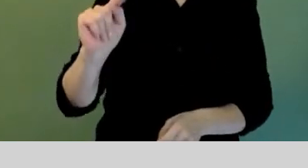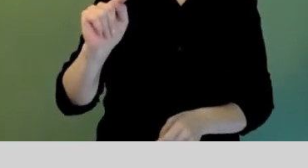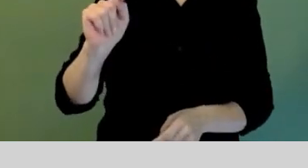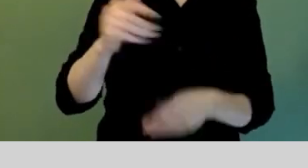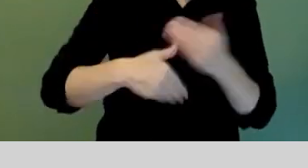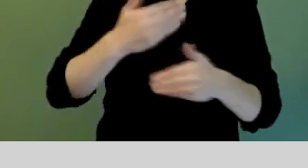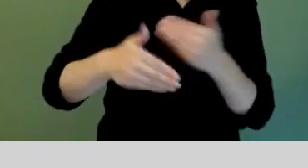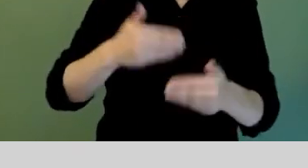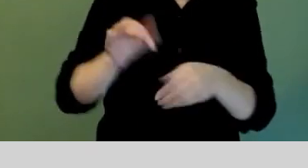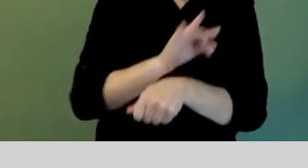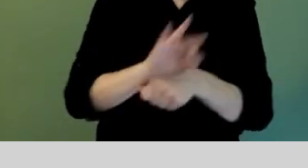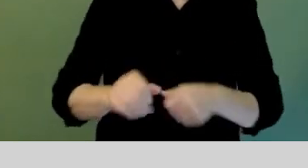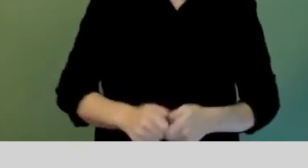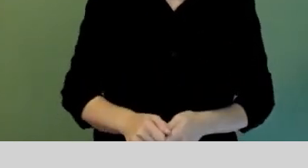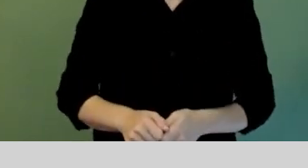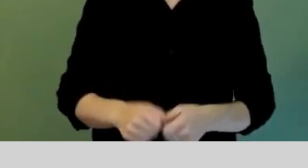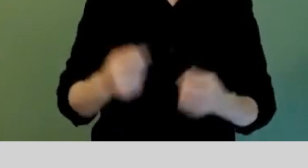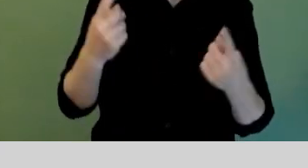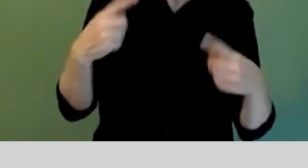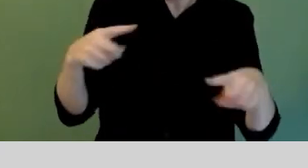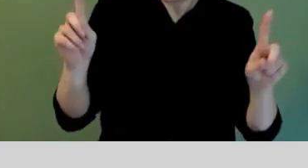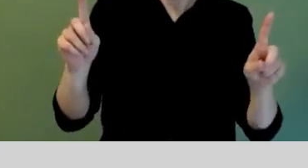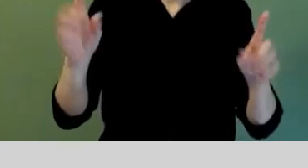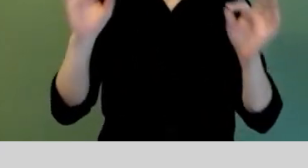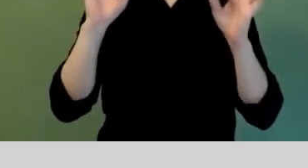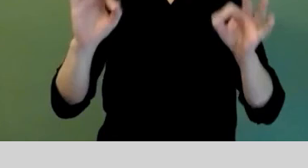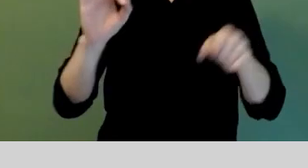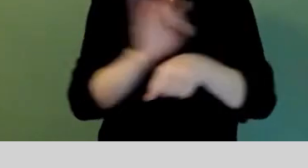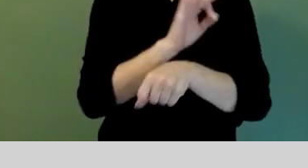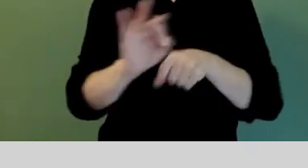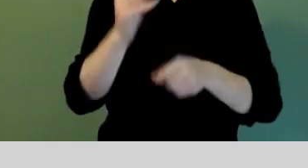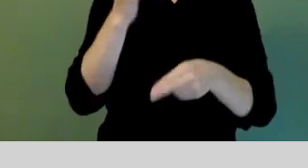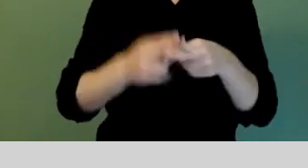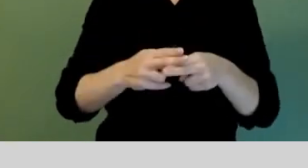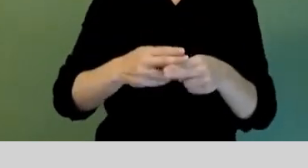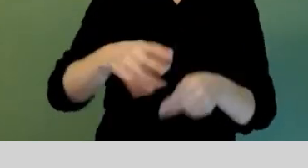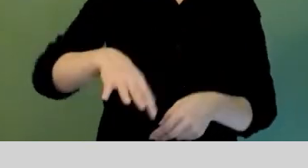well, you can make a function called find steps which figures out how to get from an input type